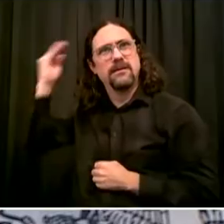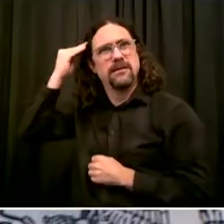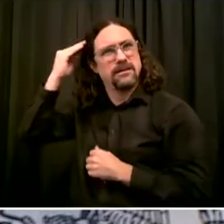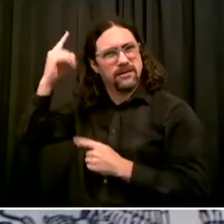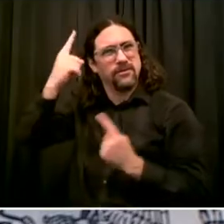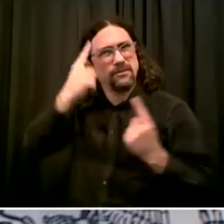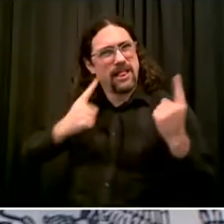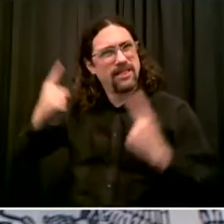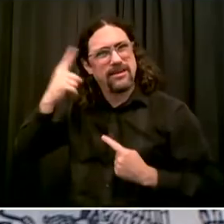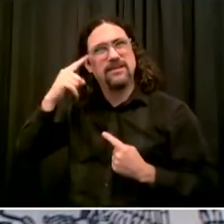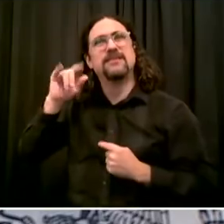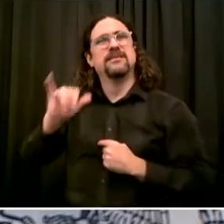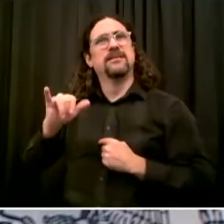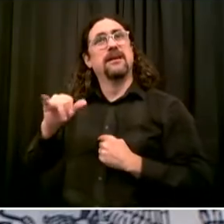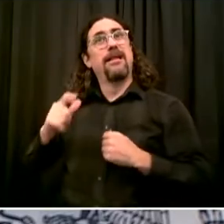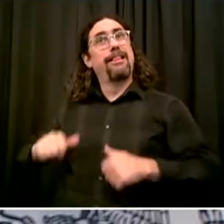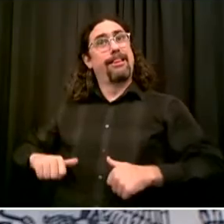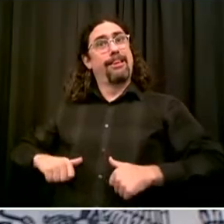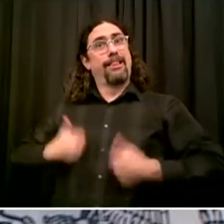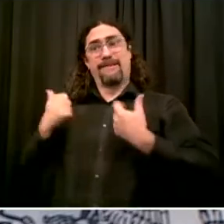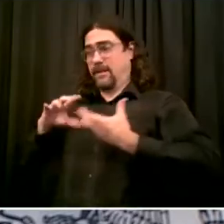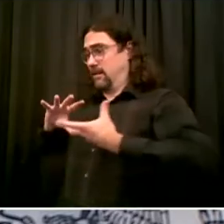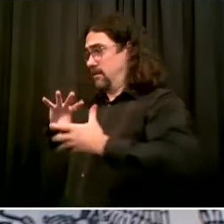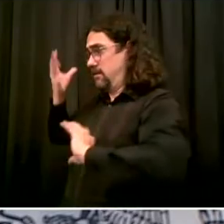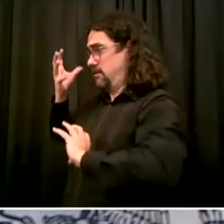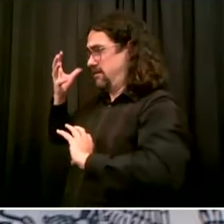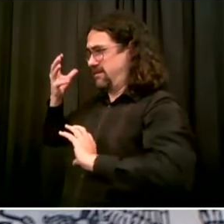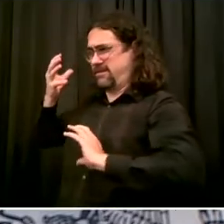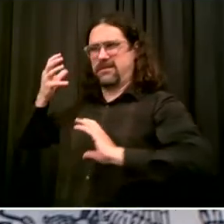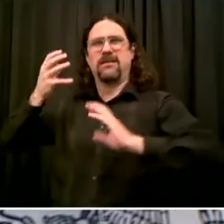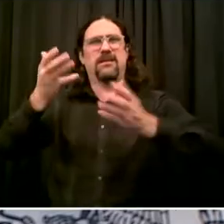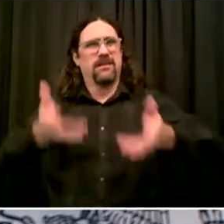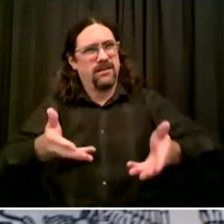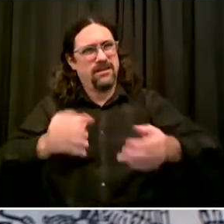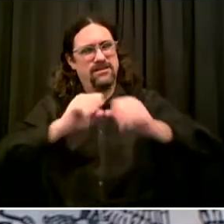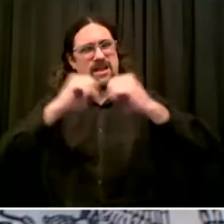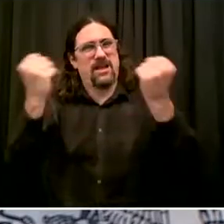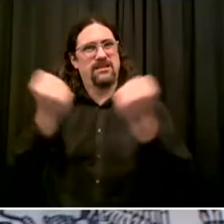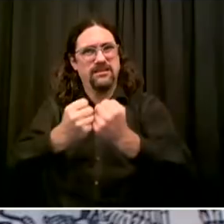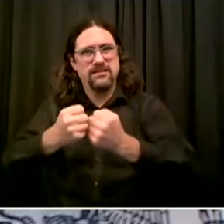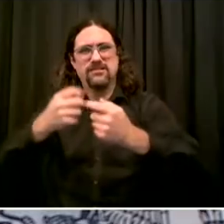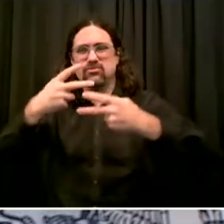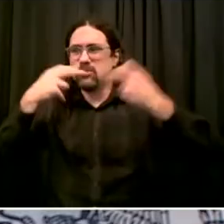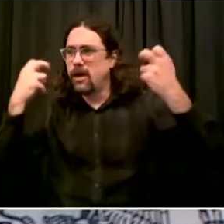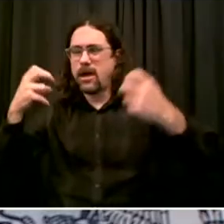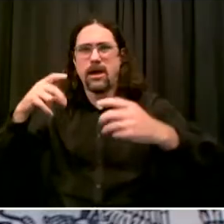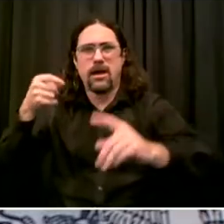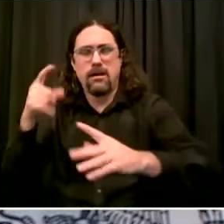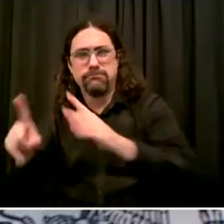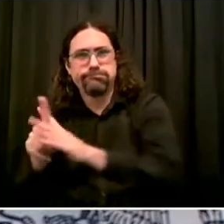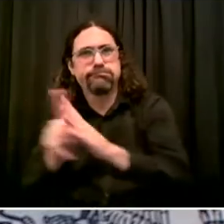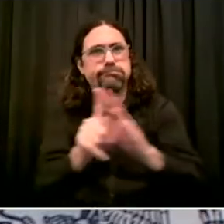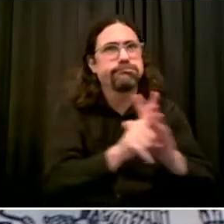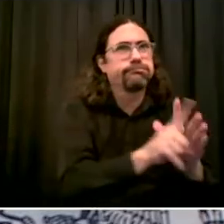YOU CANNOT TAKE AWAY ALL OF THE UNDEINRPNIS NGOF NORMAL LIFE AND EXPECT THE SAME